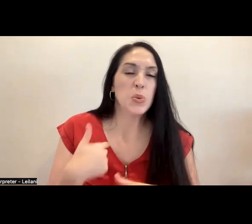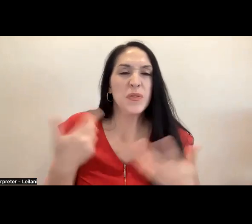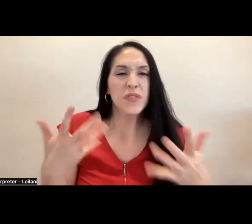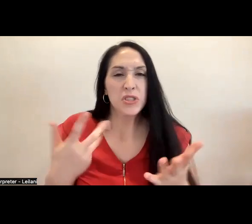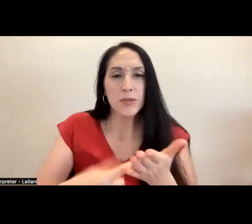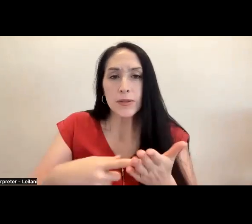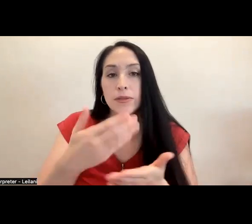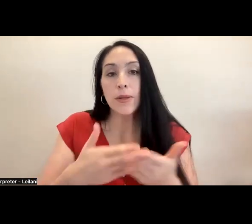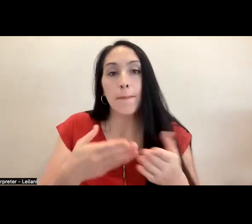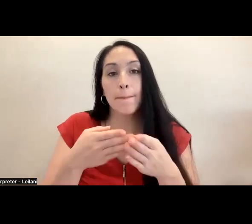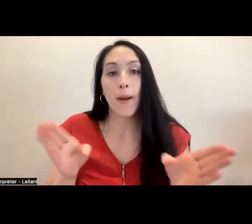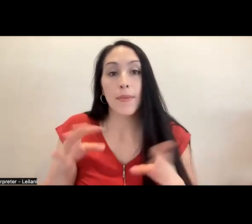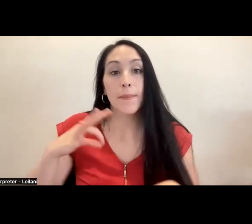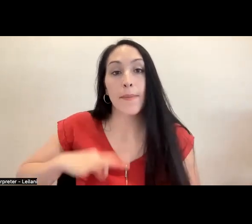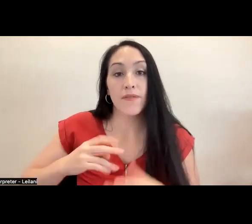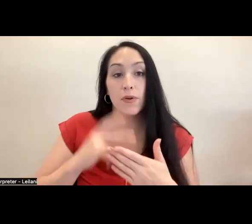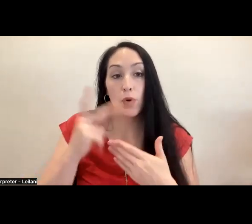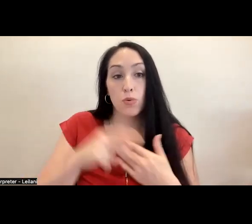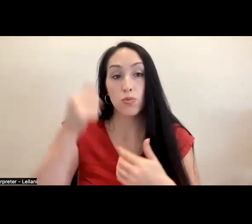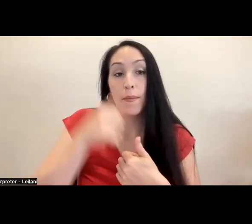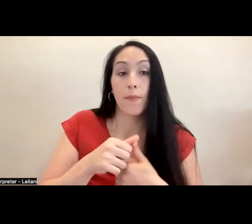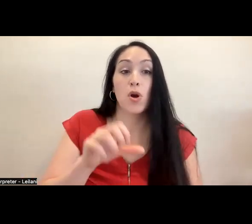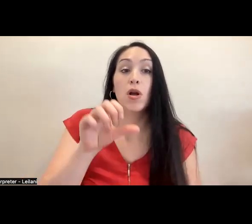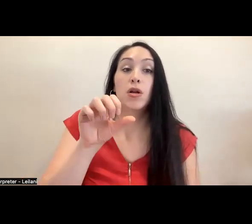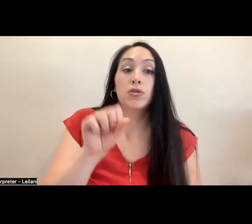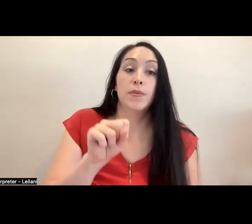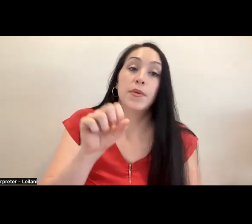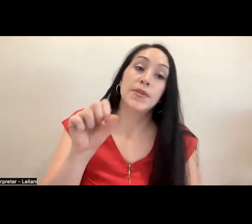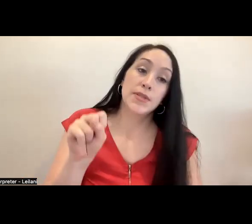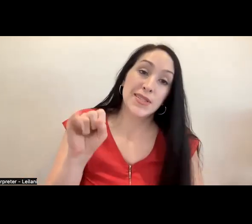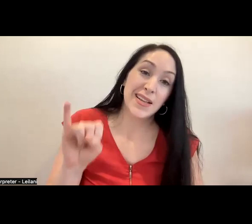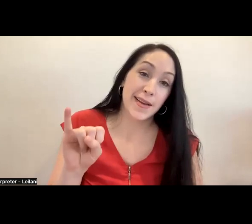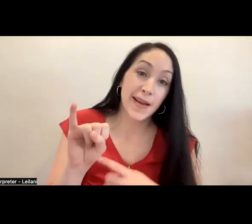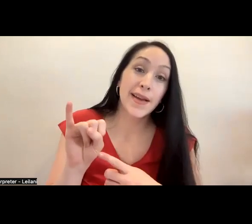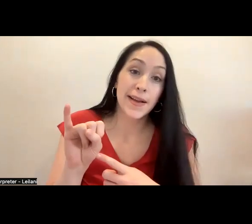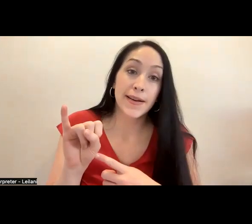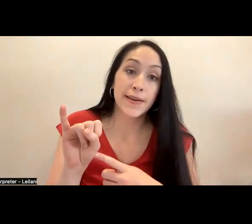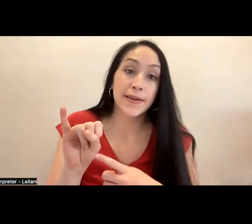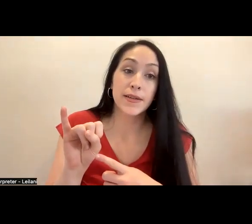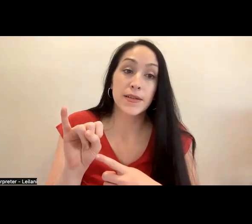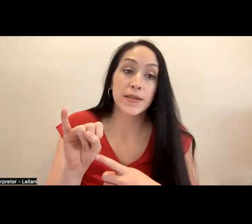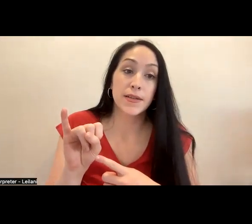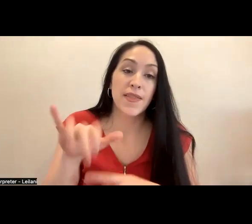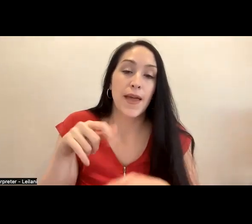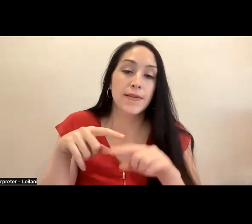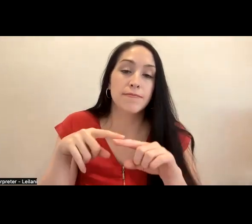11:49:18 Remember Supplement security income is based on individuals who have a scenario.